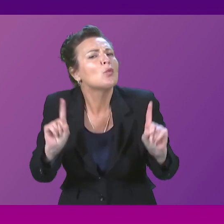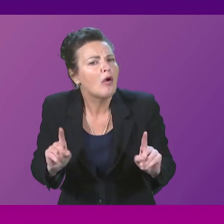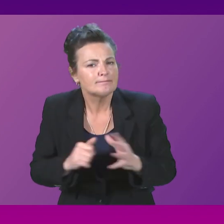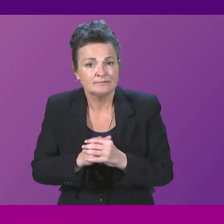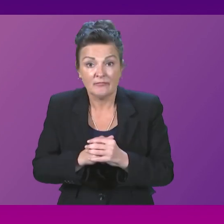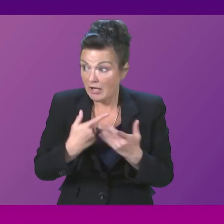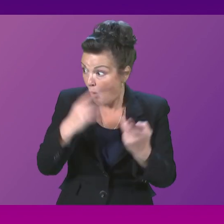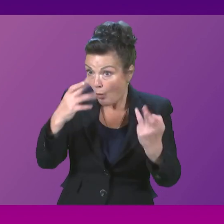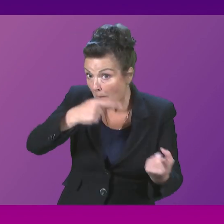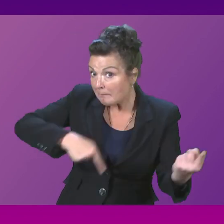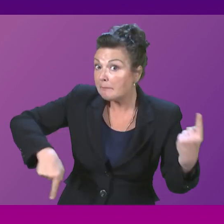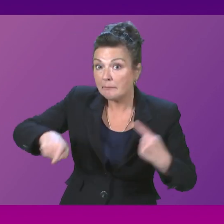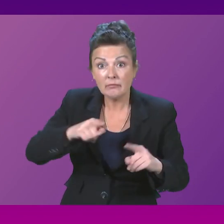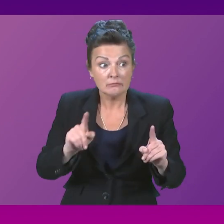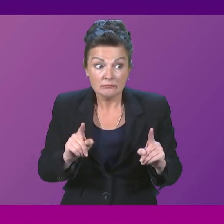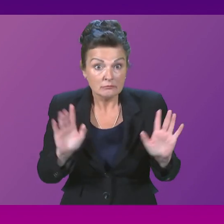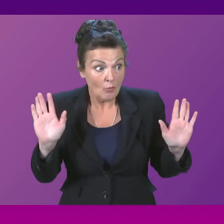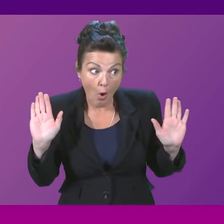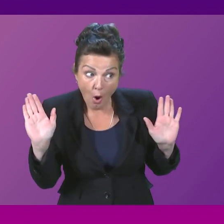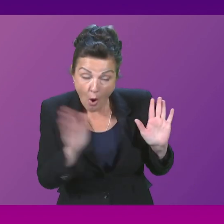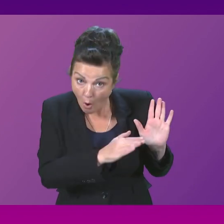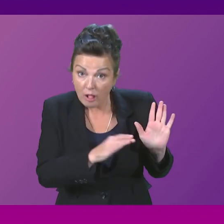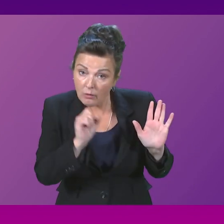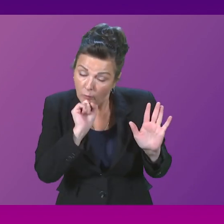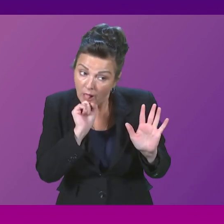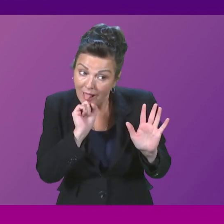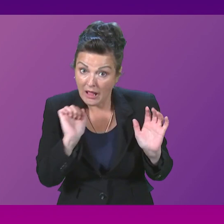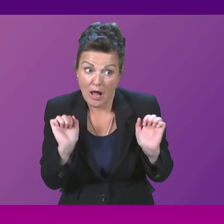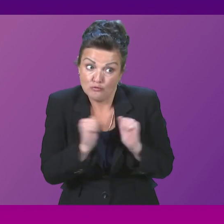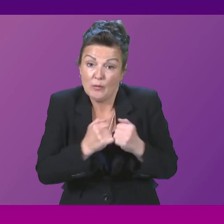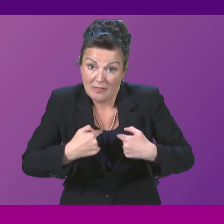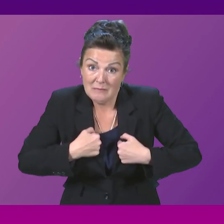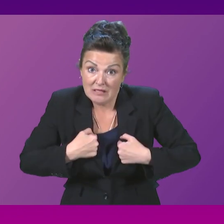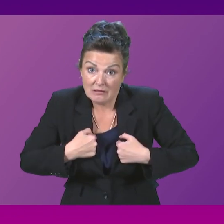I hope that everyone across the chamber, without exception, will join me in saying that we